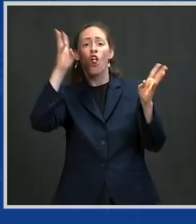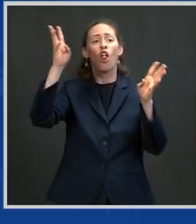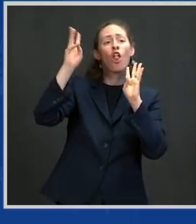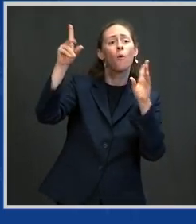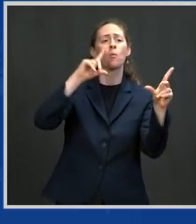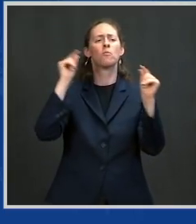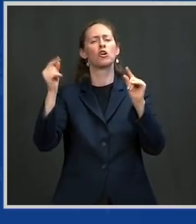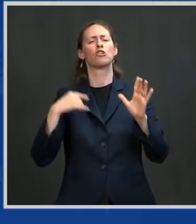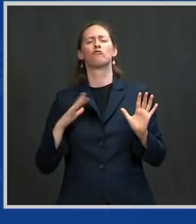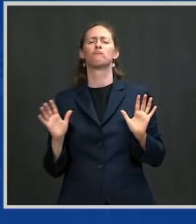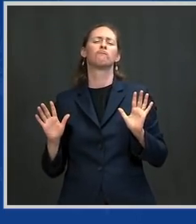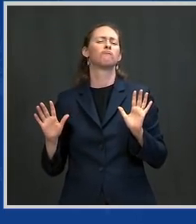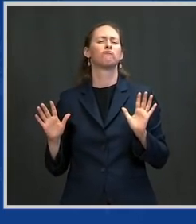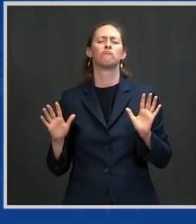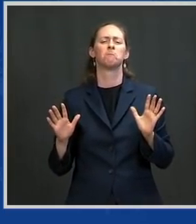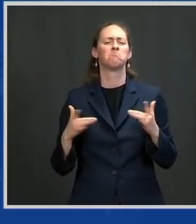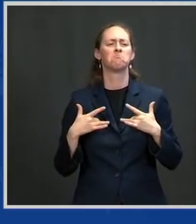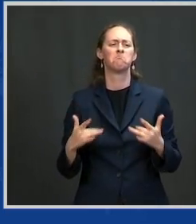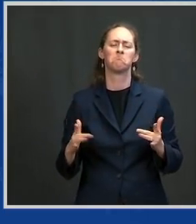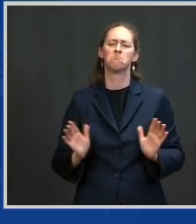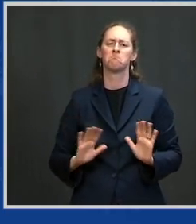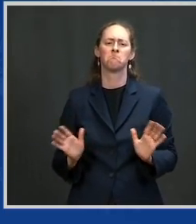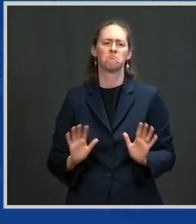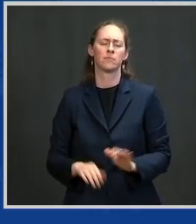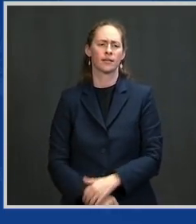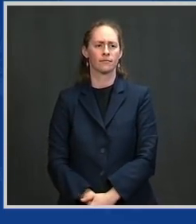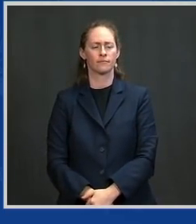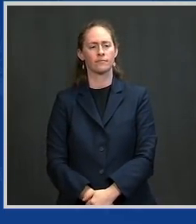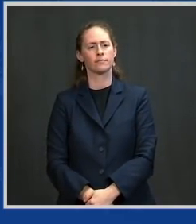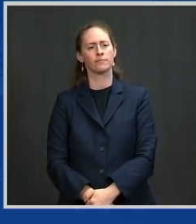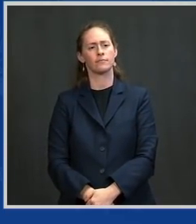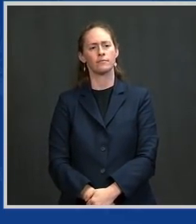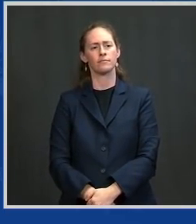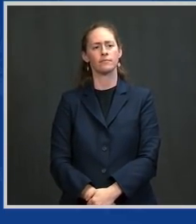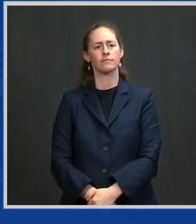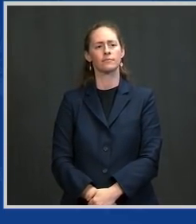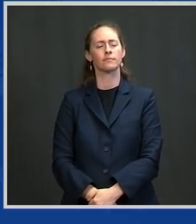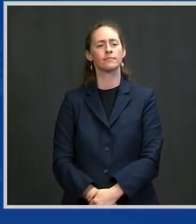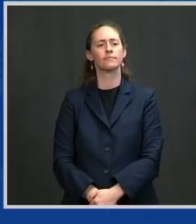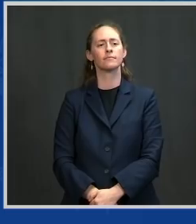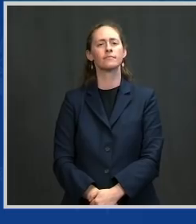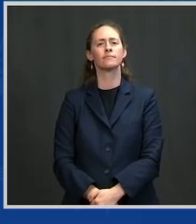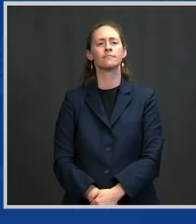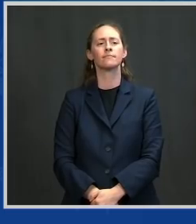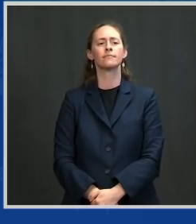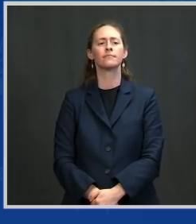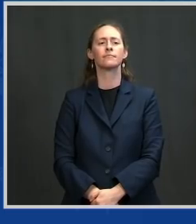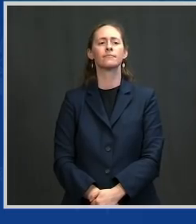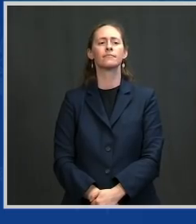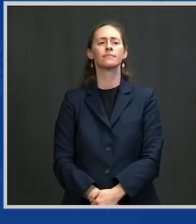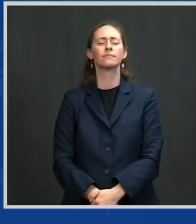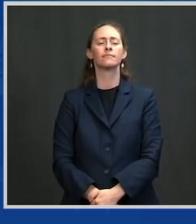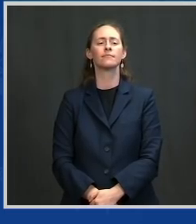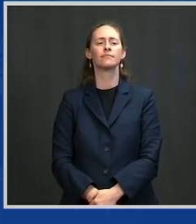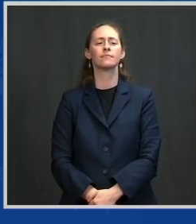that we -- I guess that old expression, "The proof of the pudding is in the eating."